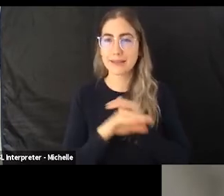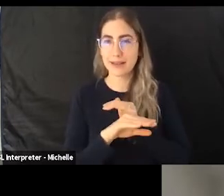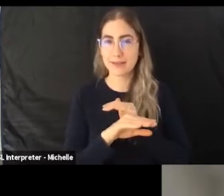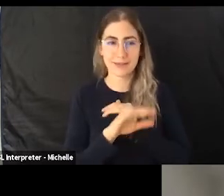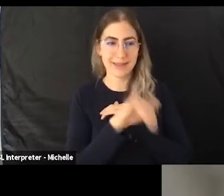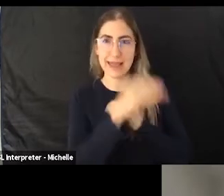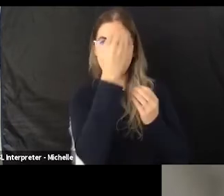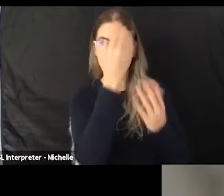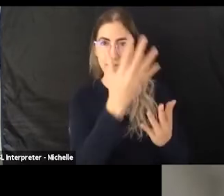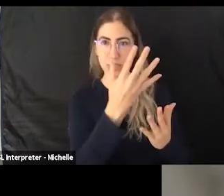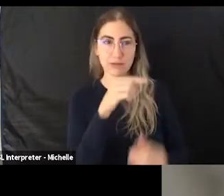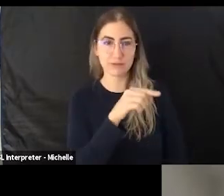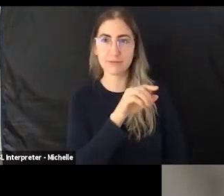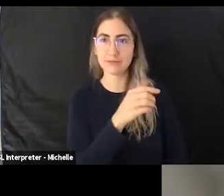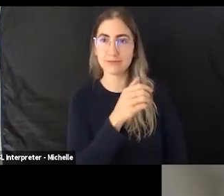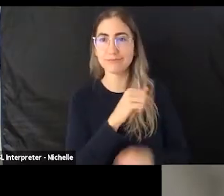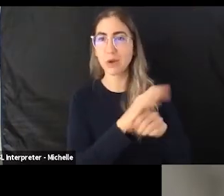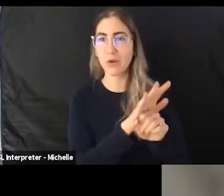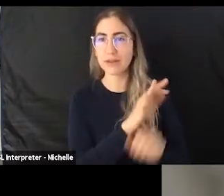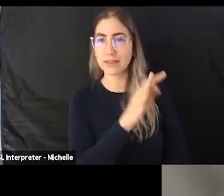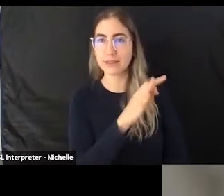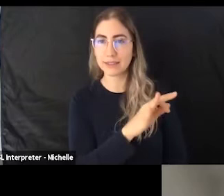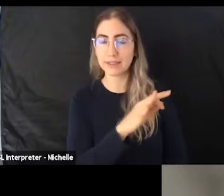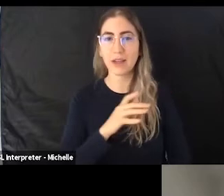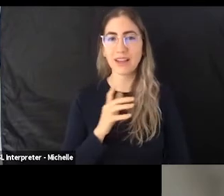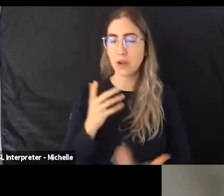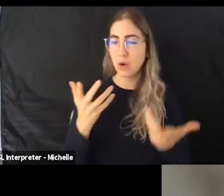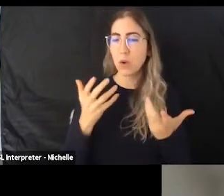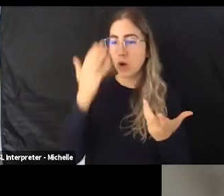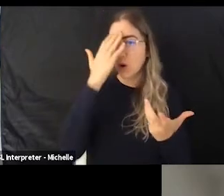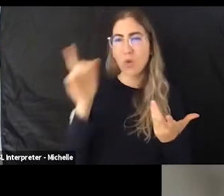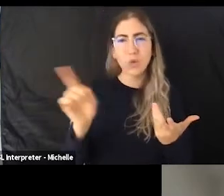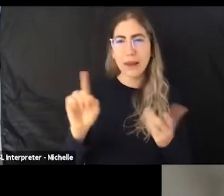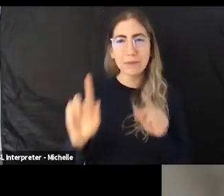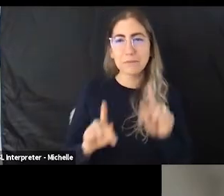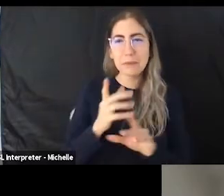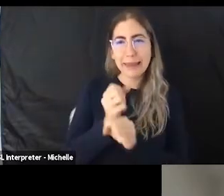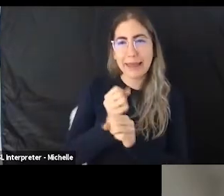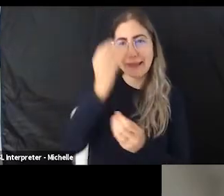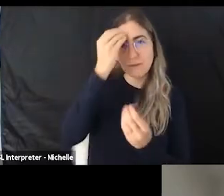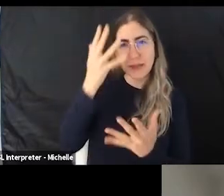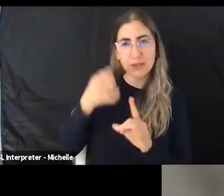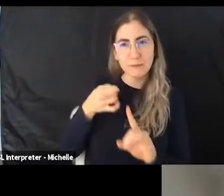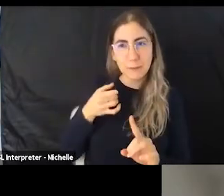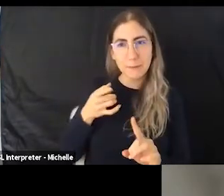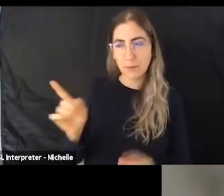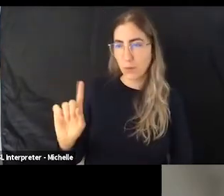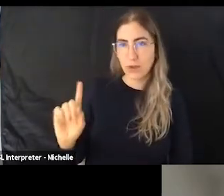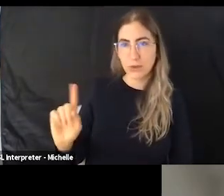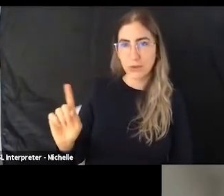INFORMATION. WE WANTED TO KNOW WHERE PEOPLE WERE GETTING THEIR INFORMATION WE WANTED TO KNOW WHERE PEOPLE WERE GETTING THEIR INFORMATION FROM SO SURVEY RESPONDENTS WERE ALLOWED TO